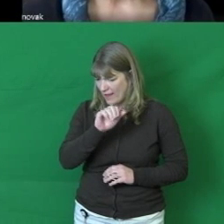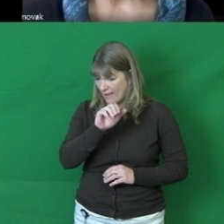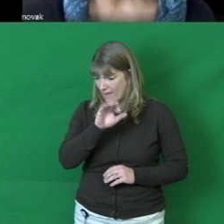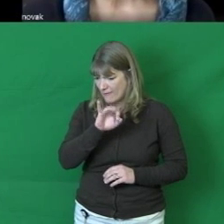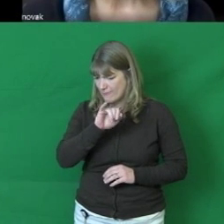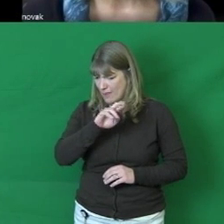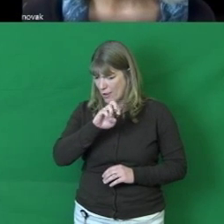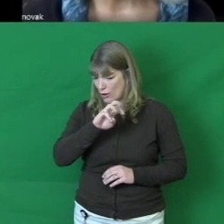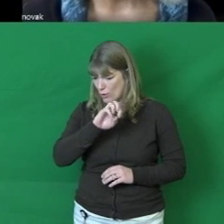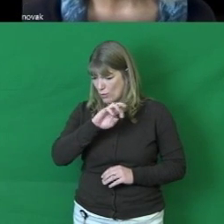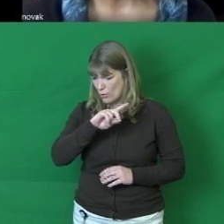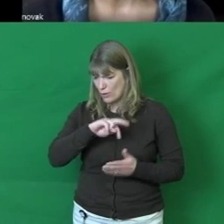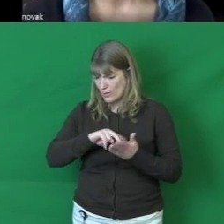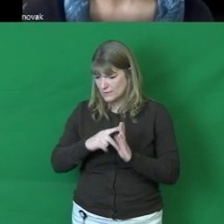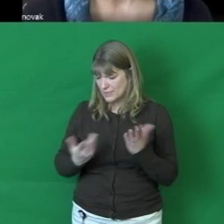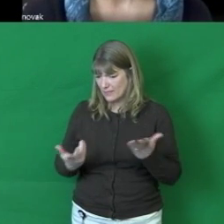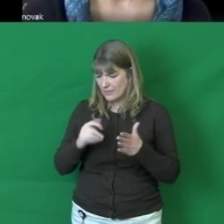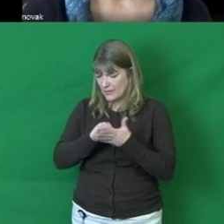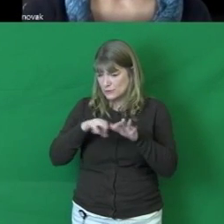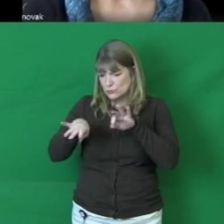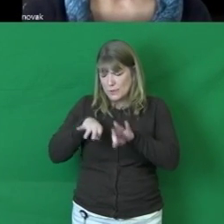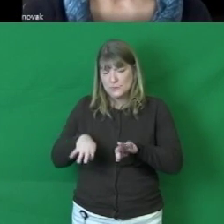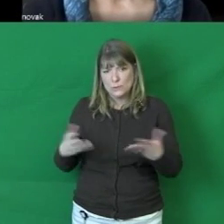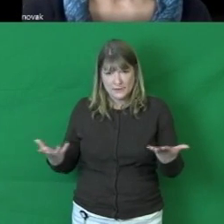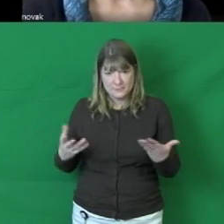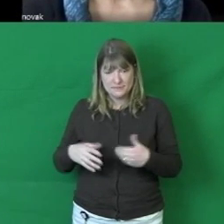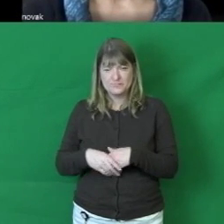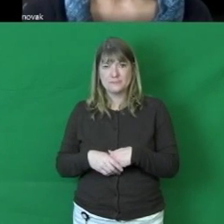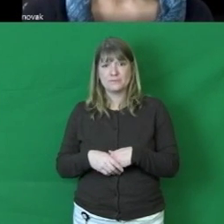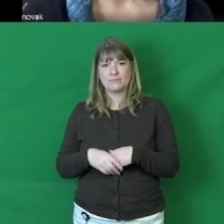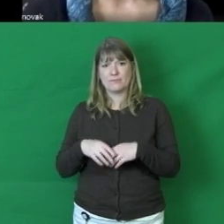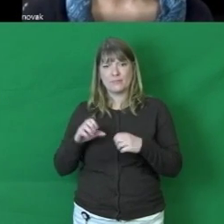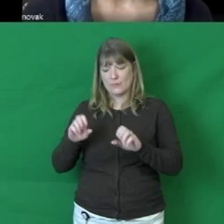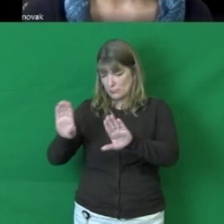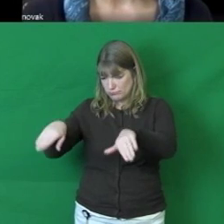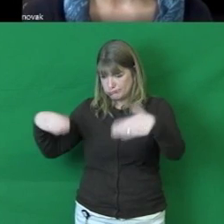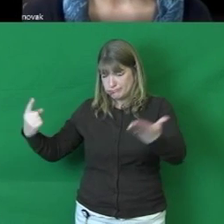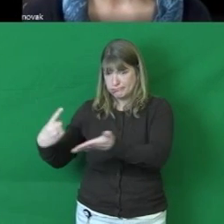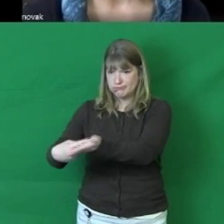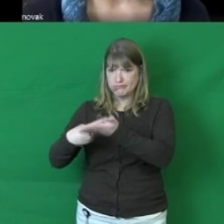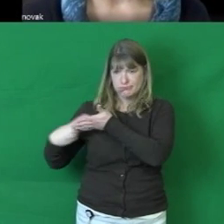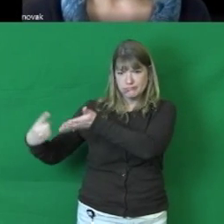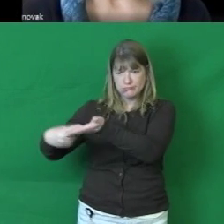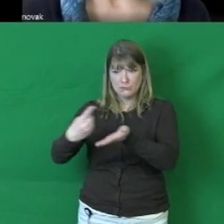and "What does that describe?" Discussion can be opened up from there,